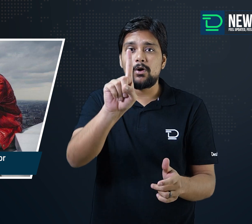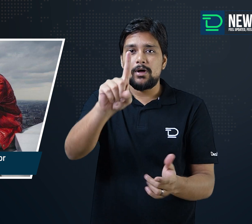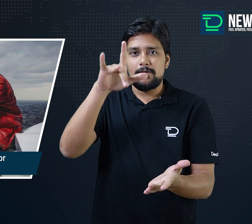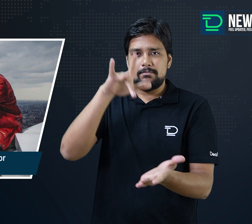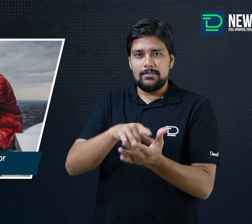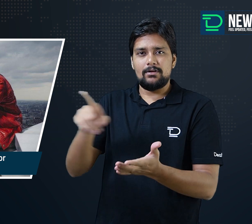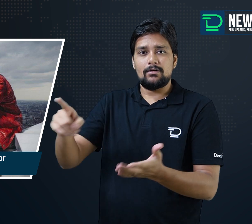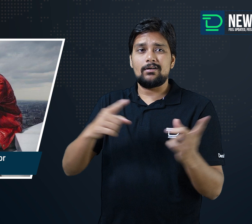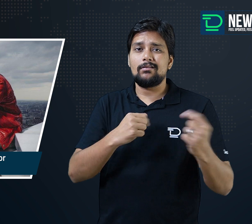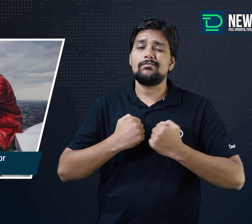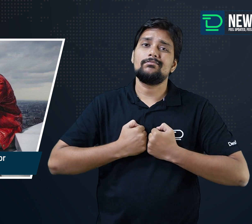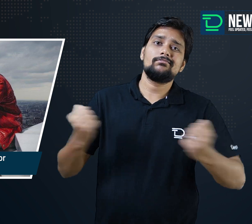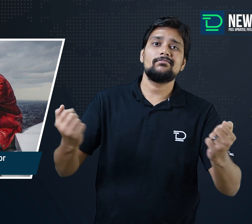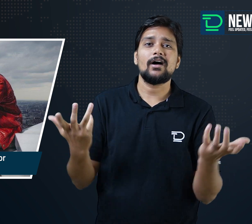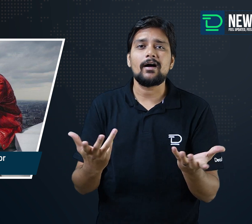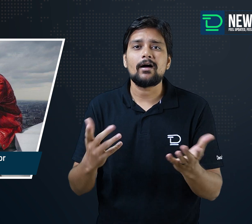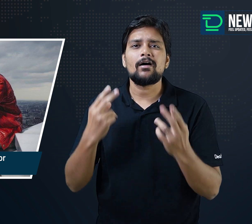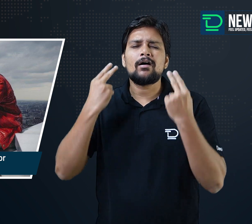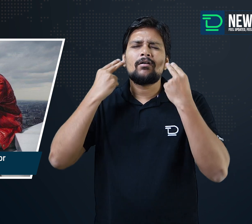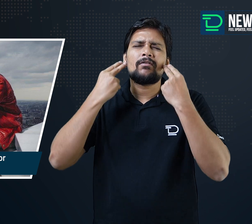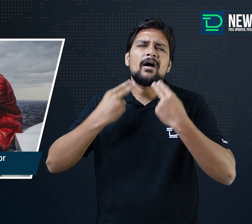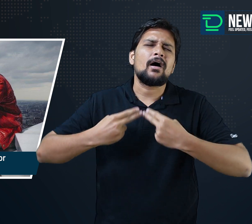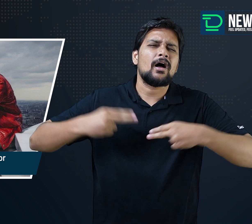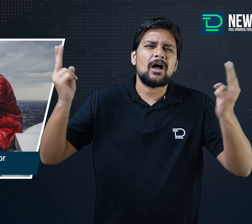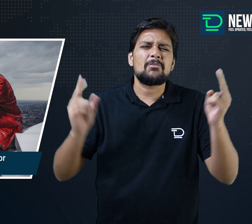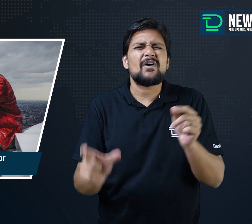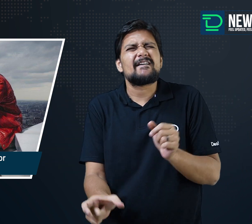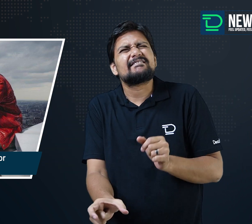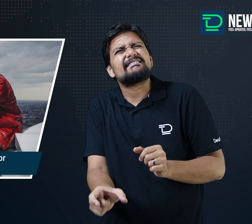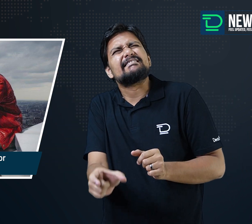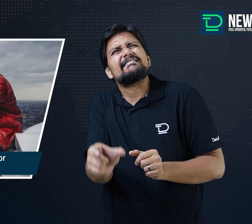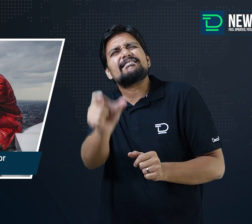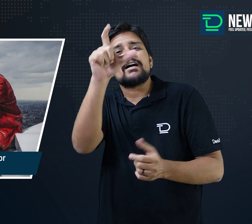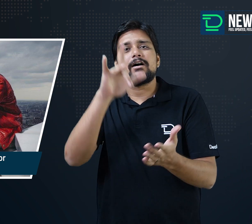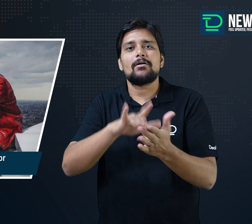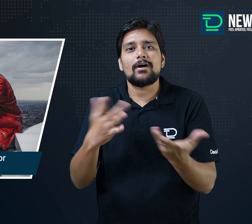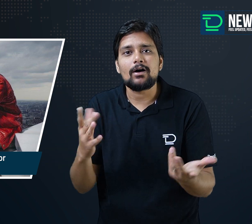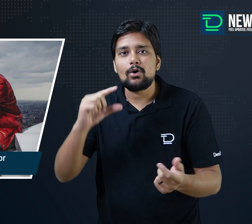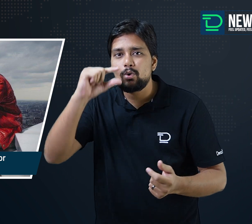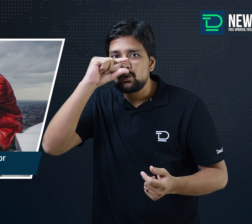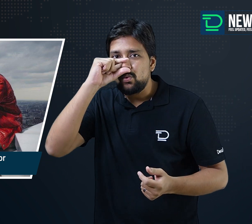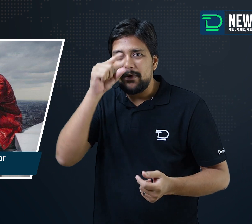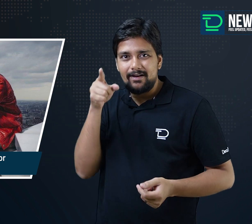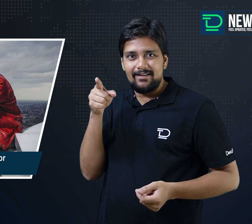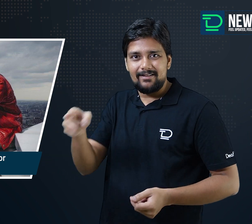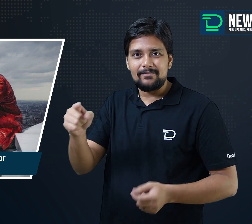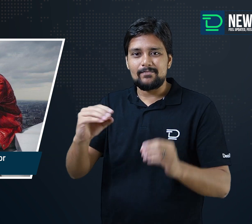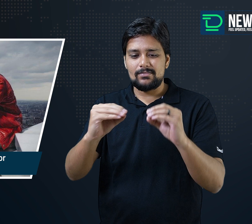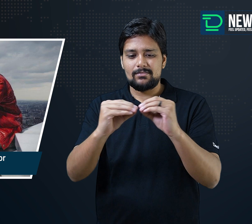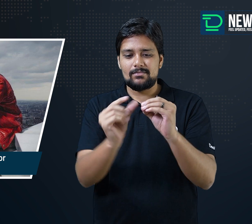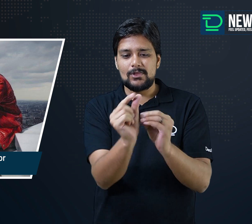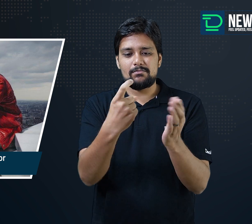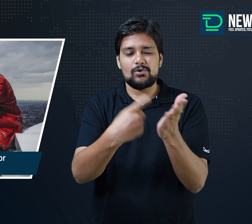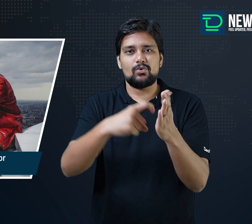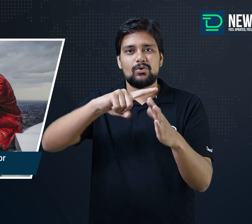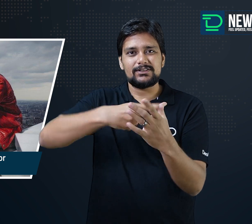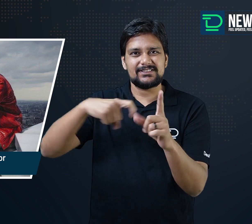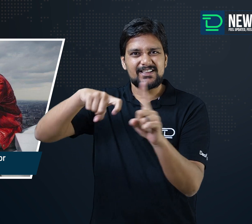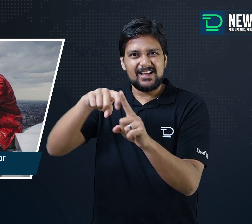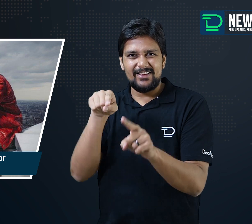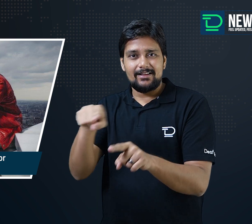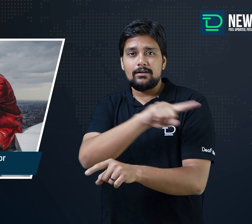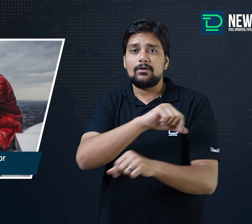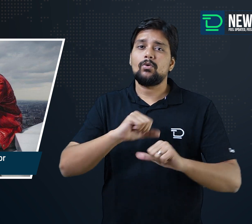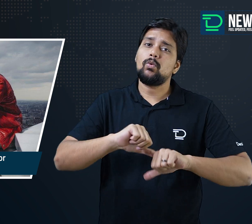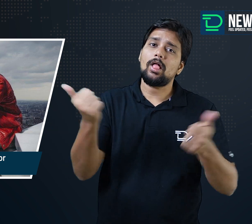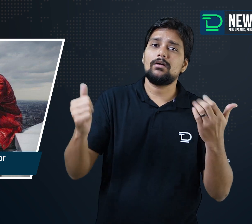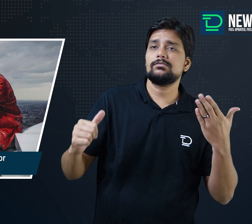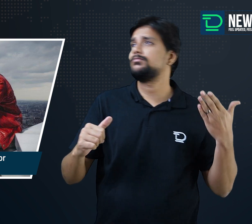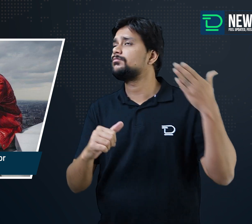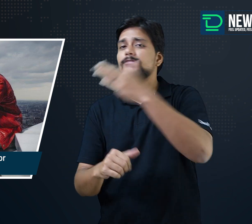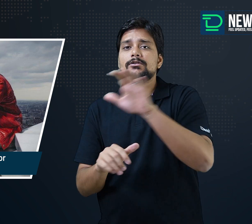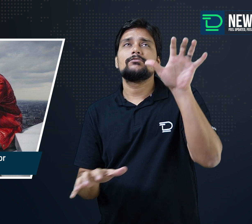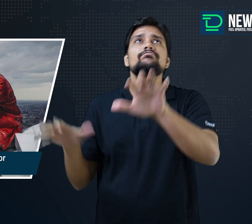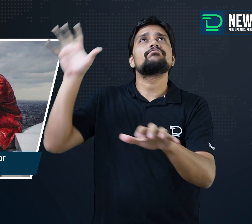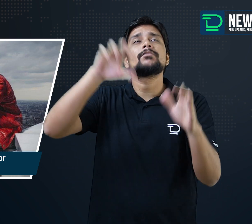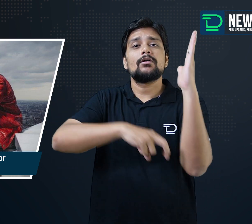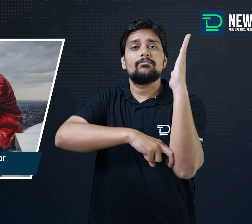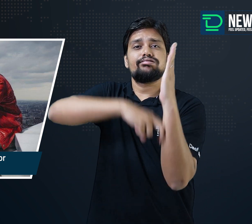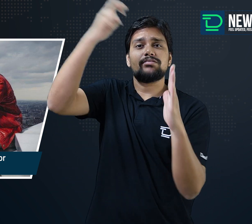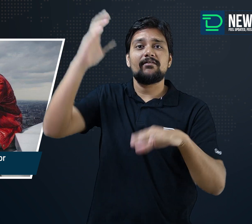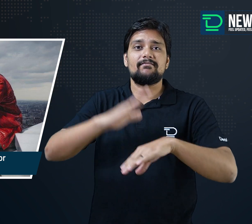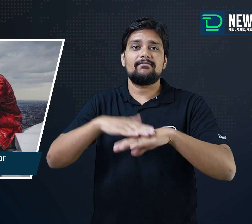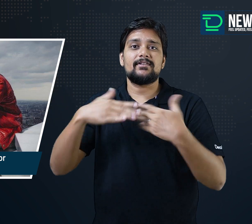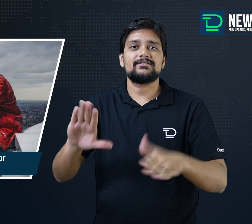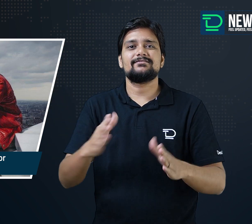One of his most daring climbs was reaching the top of Dubai's Burj Khalifa, the world's tallest building.